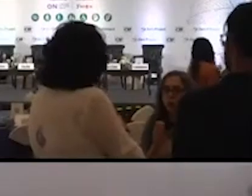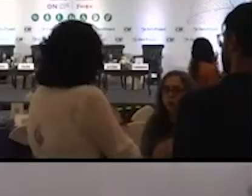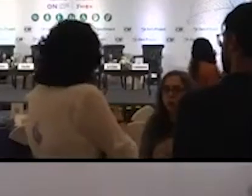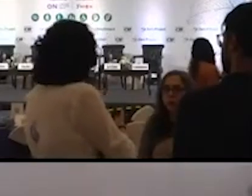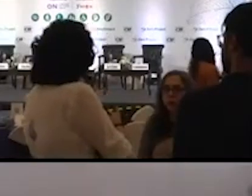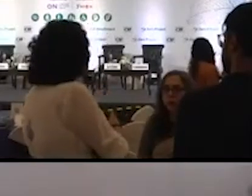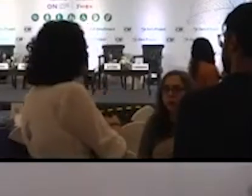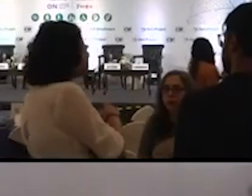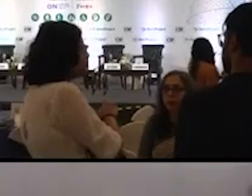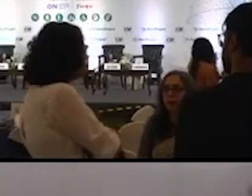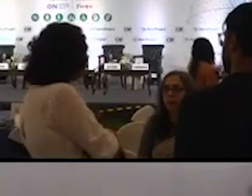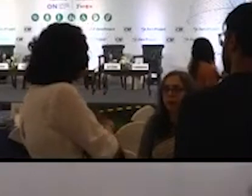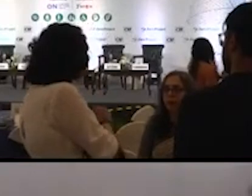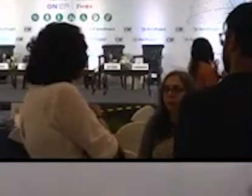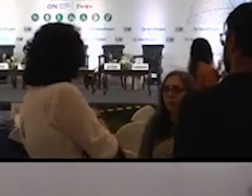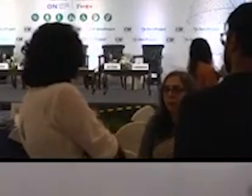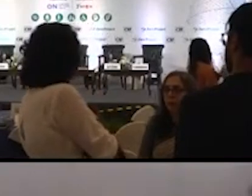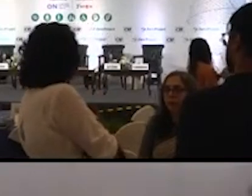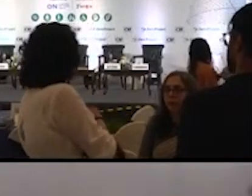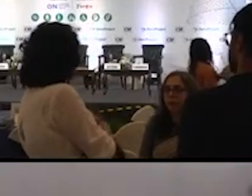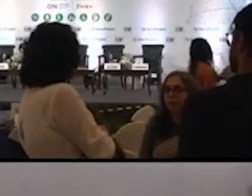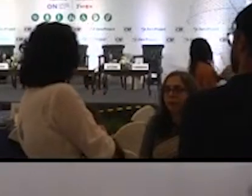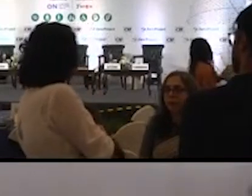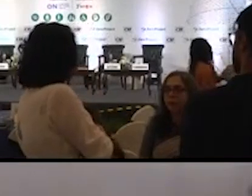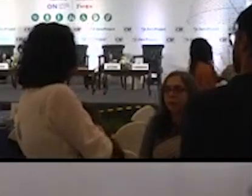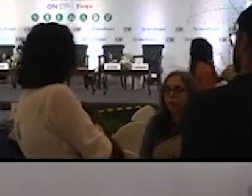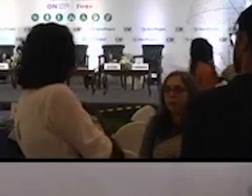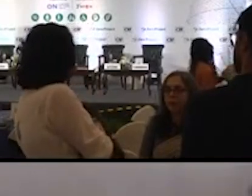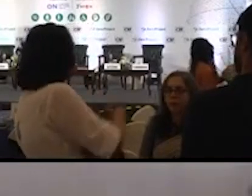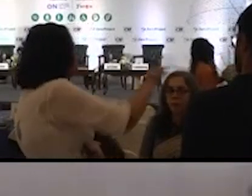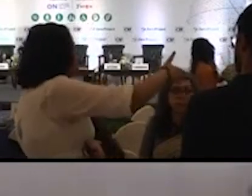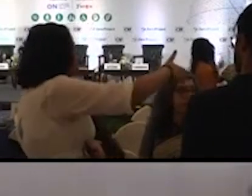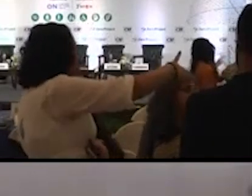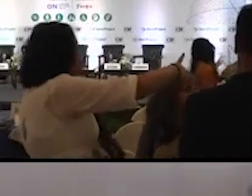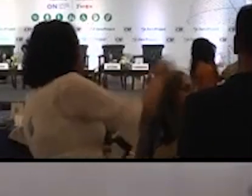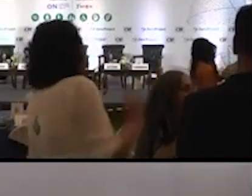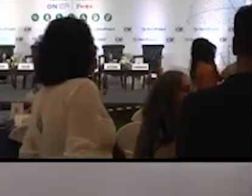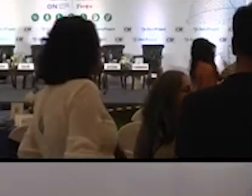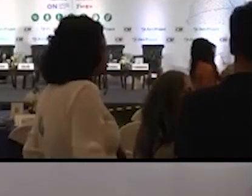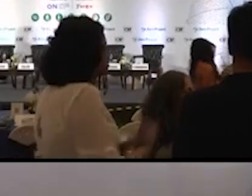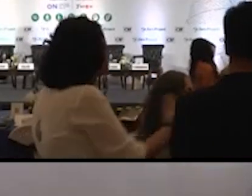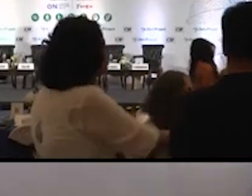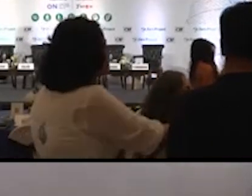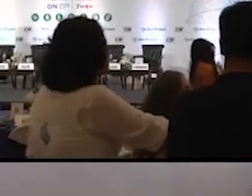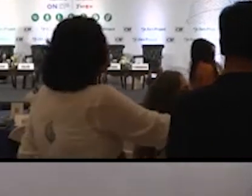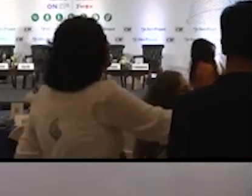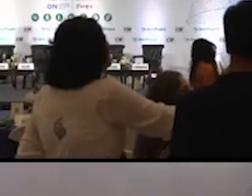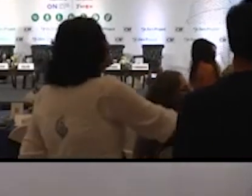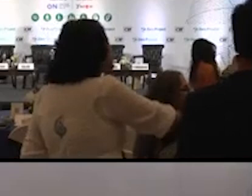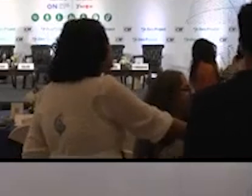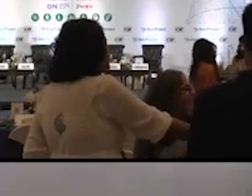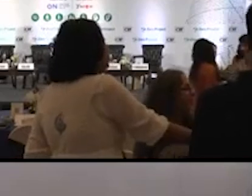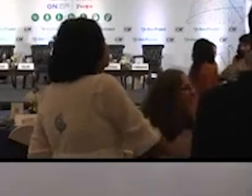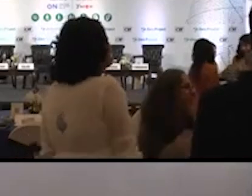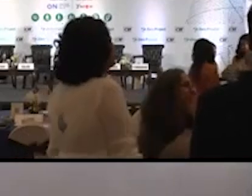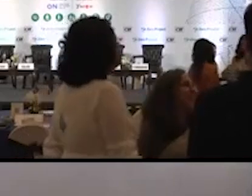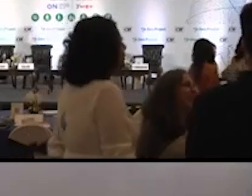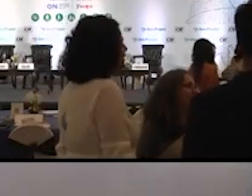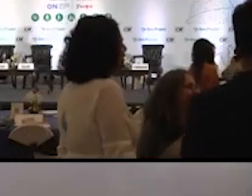Okay, I request everyone to please